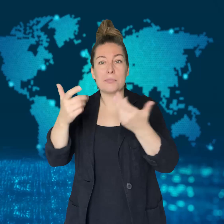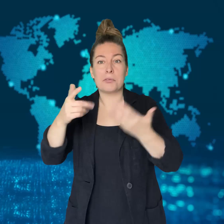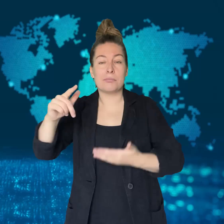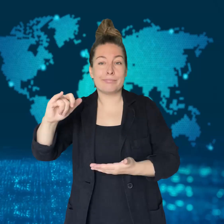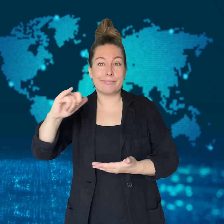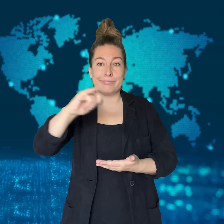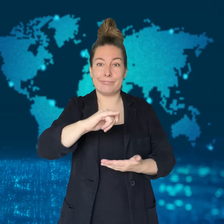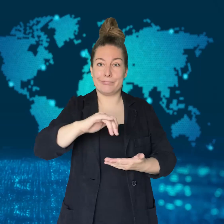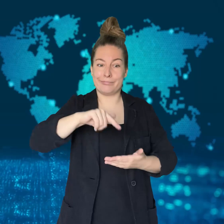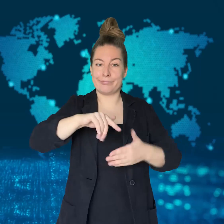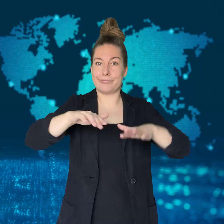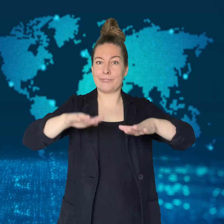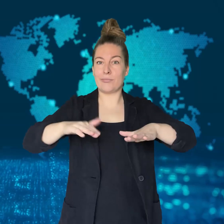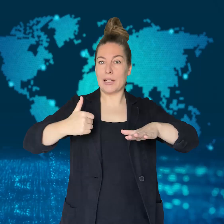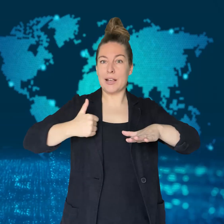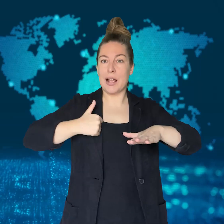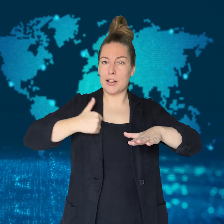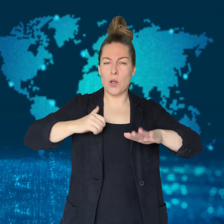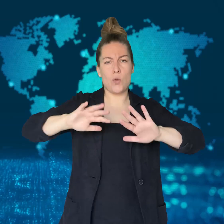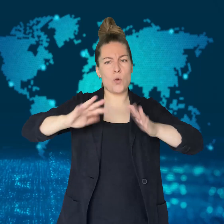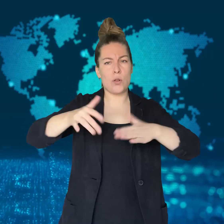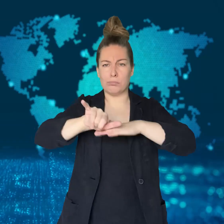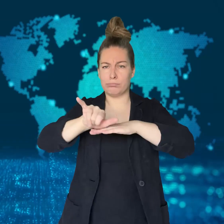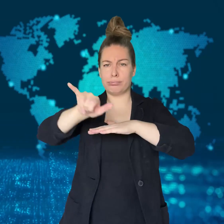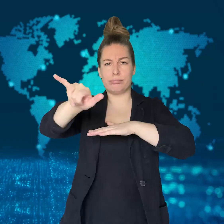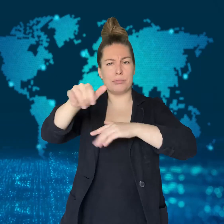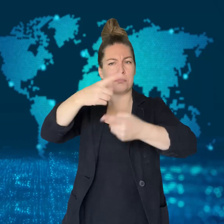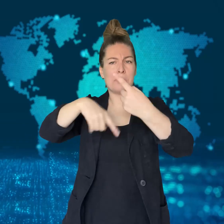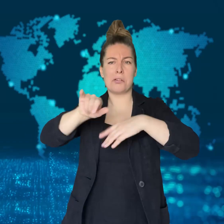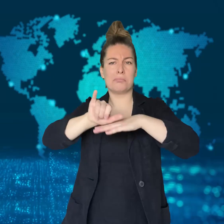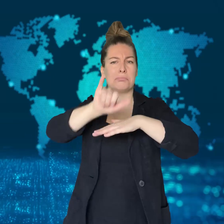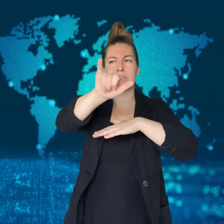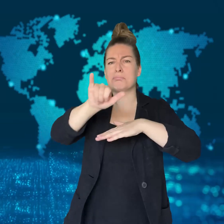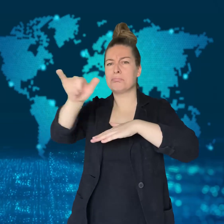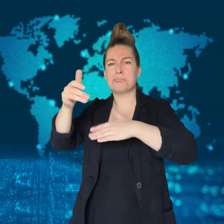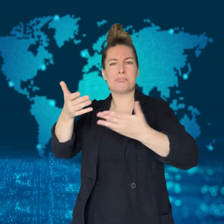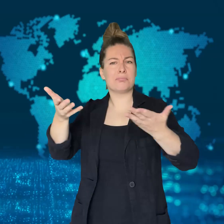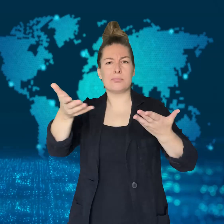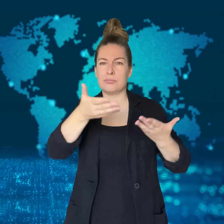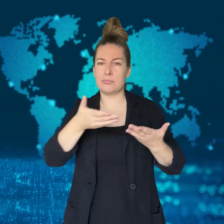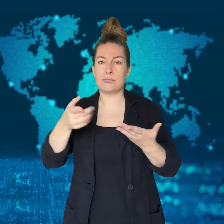The ruling means that airlines can be required to